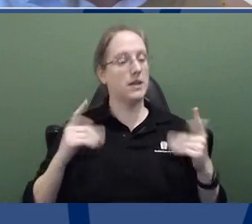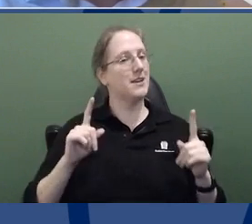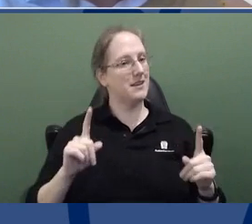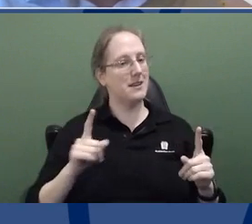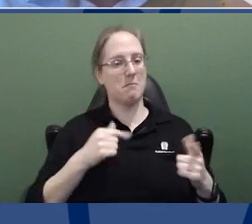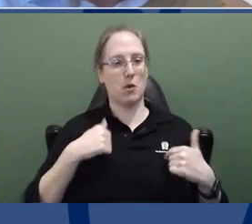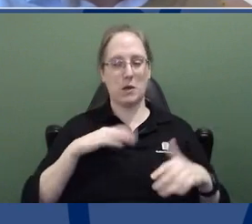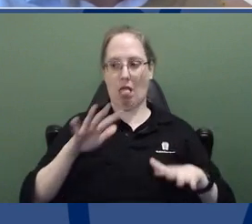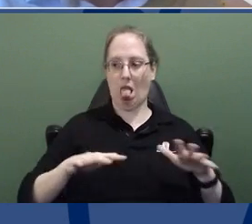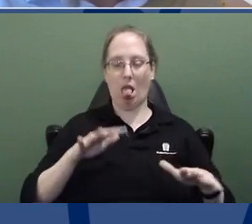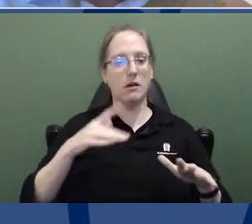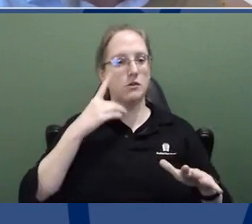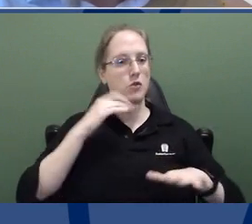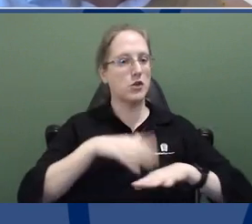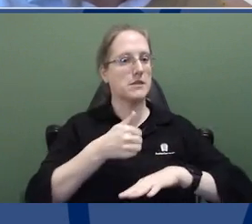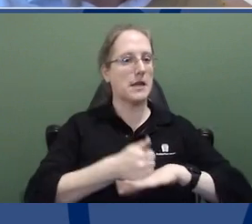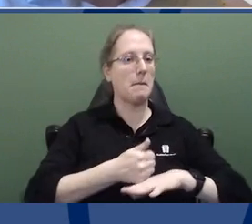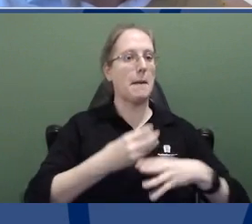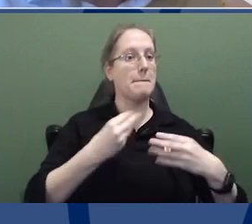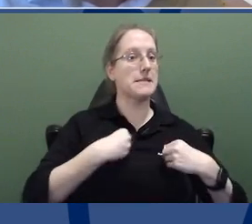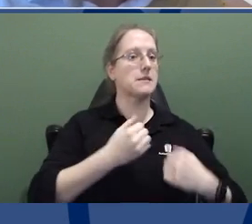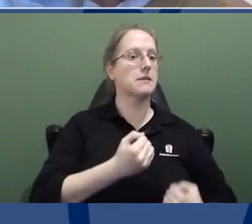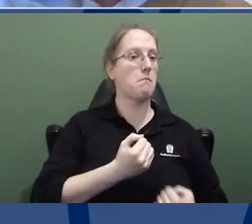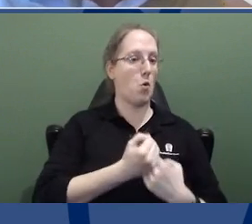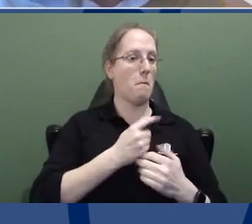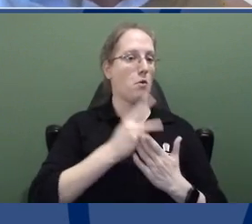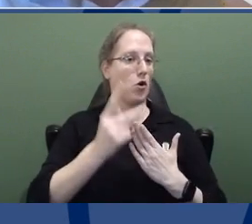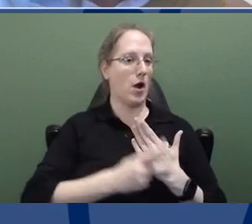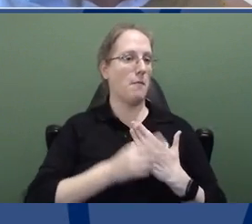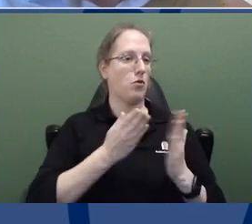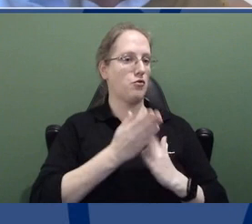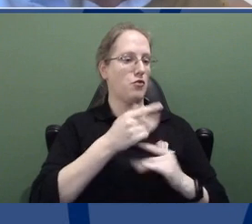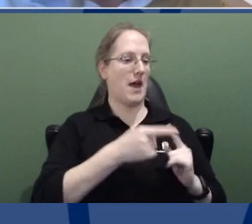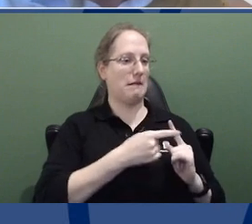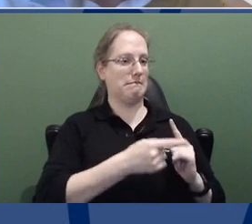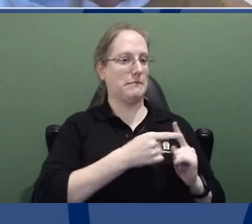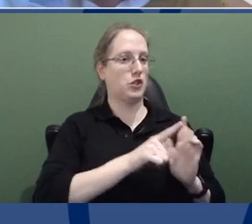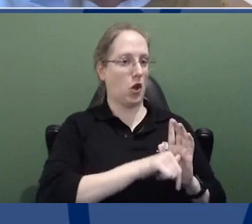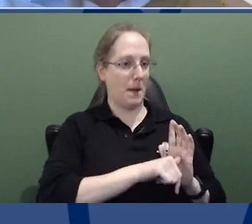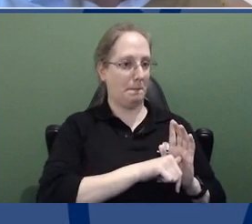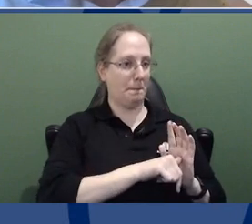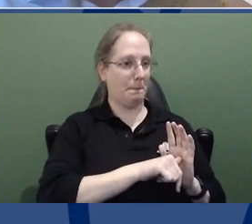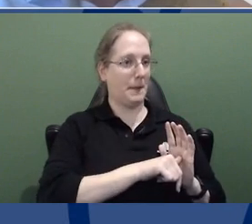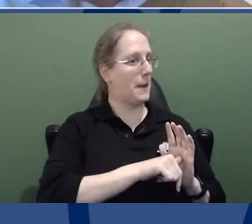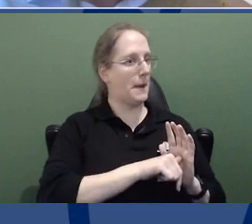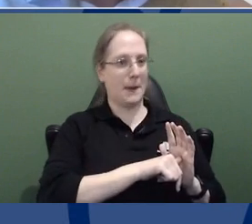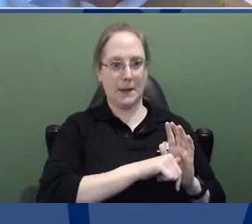a set of business support programs for that period. But since then, the lockdown has lengthened